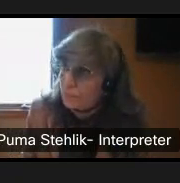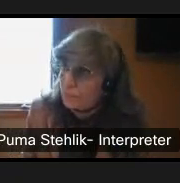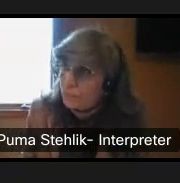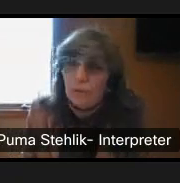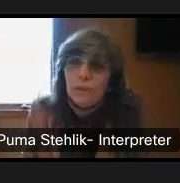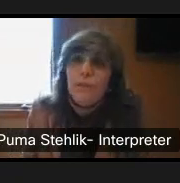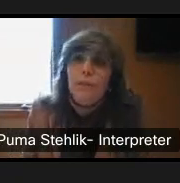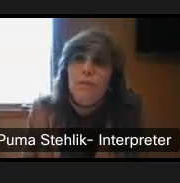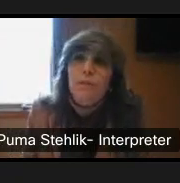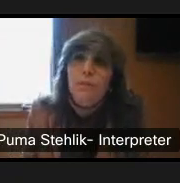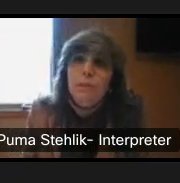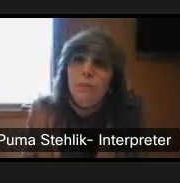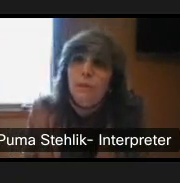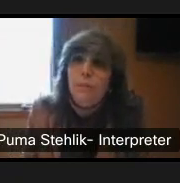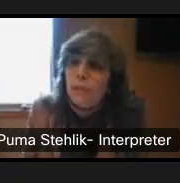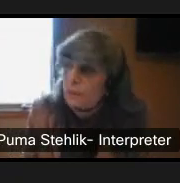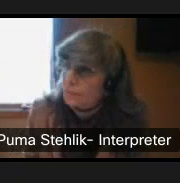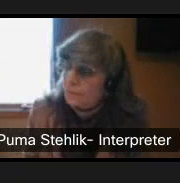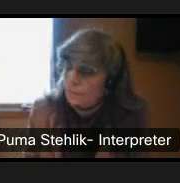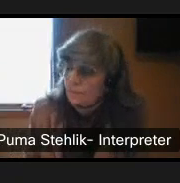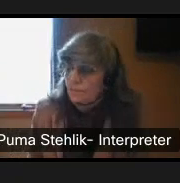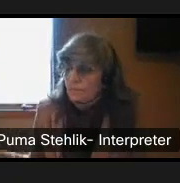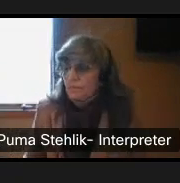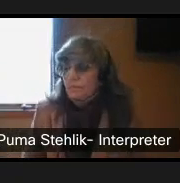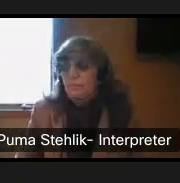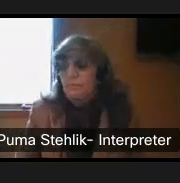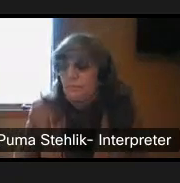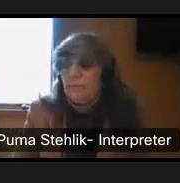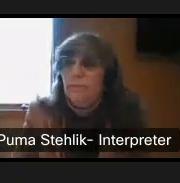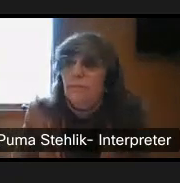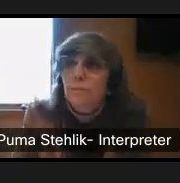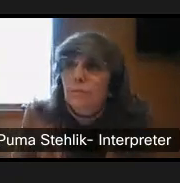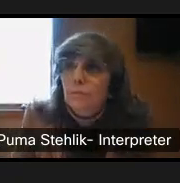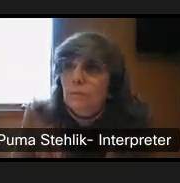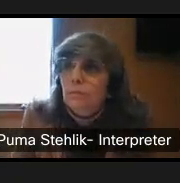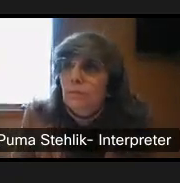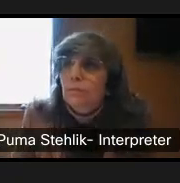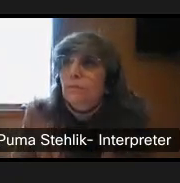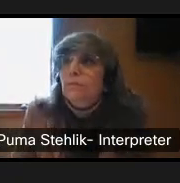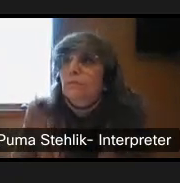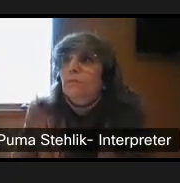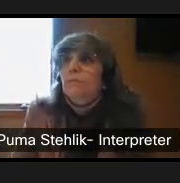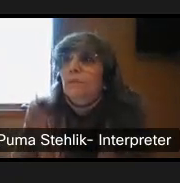And then she gave this condition is put in a bigger 1, any dwelling unit or sleeping unit.